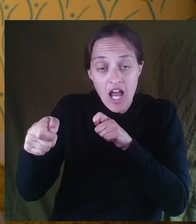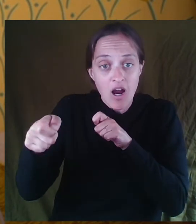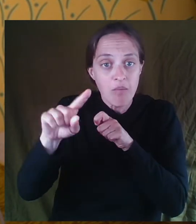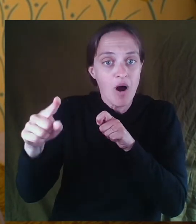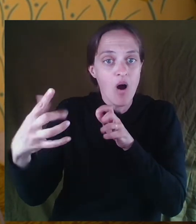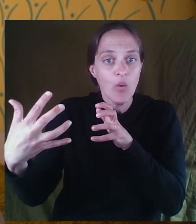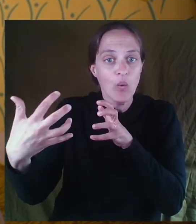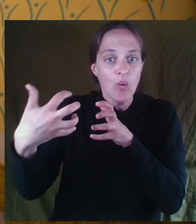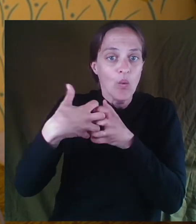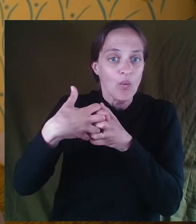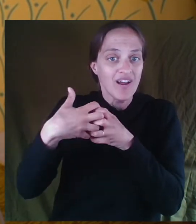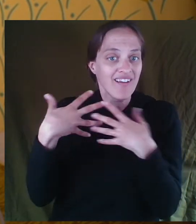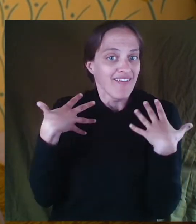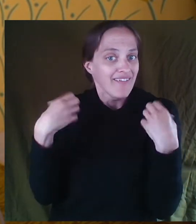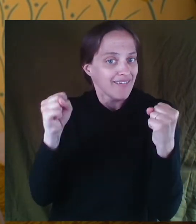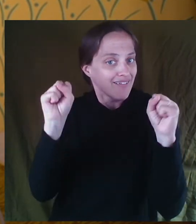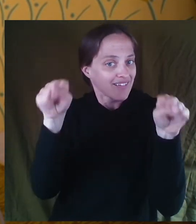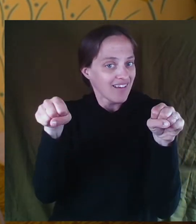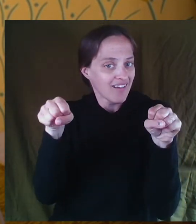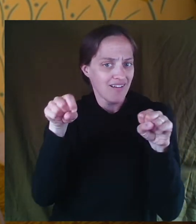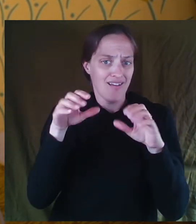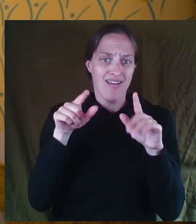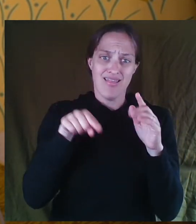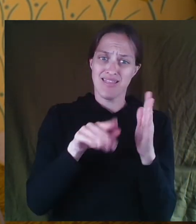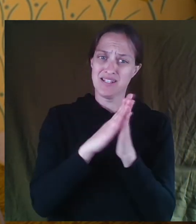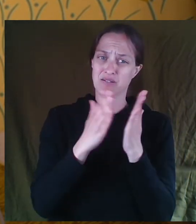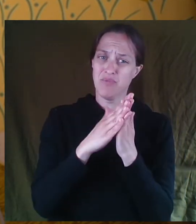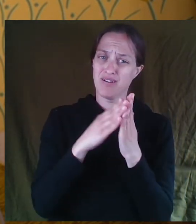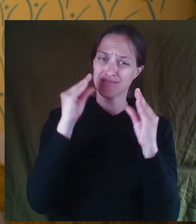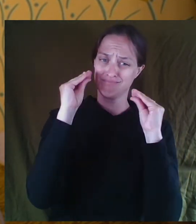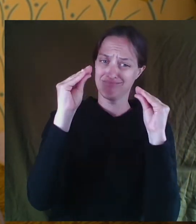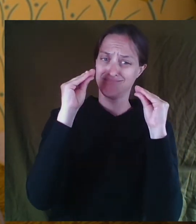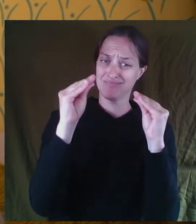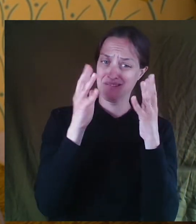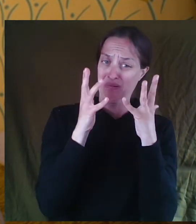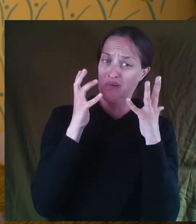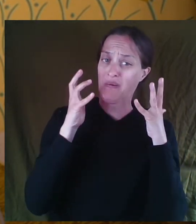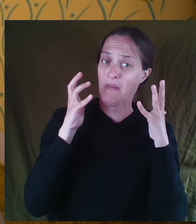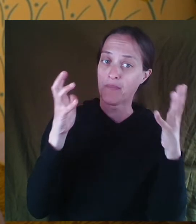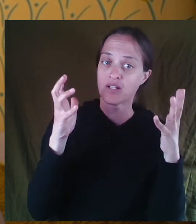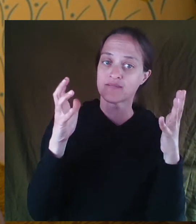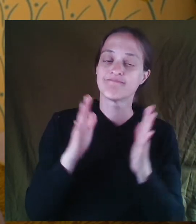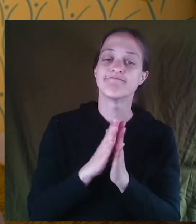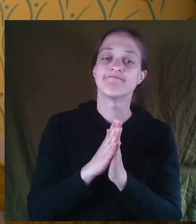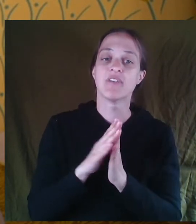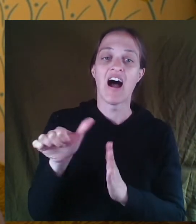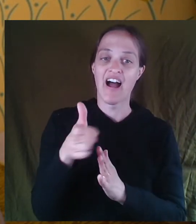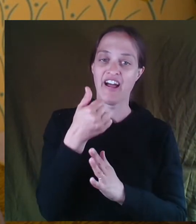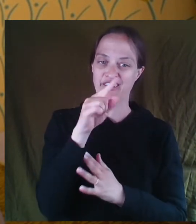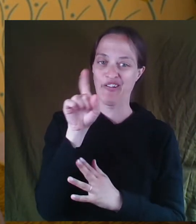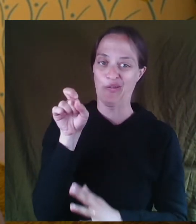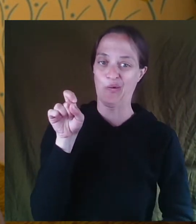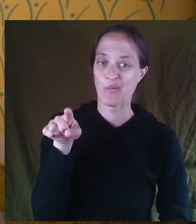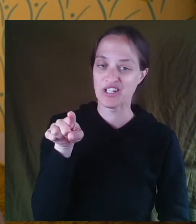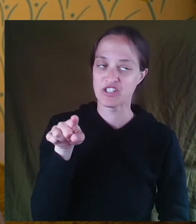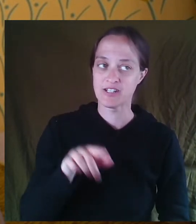but it can heal and come back together. There was so much to learn from this book. I've got another question for you.